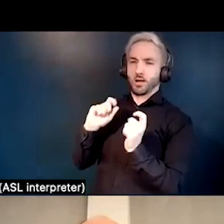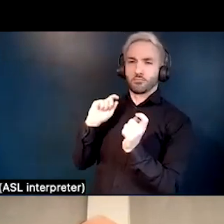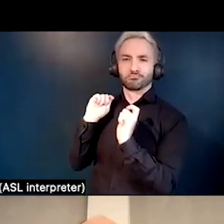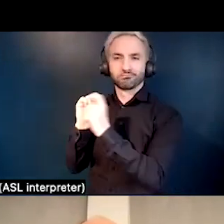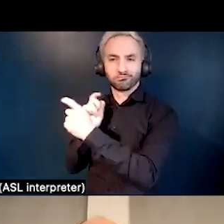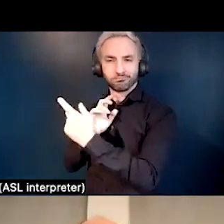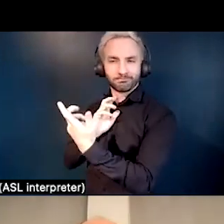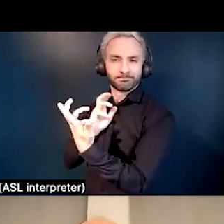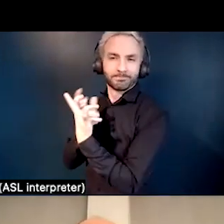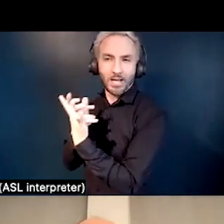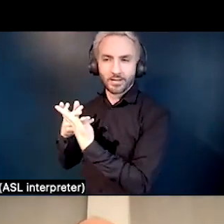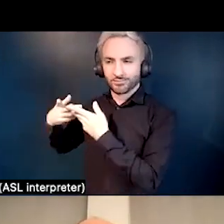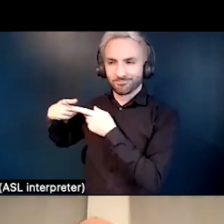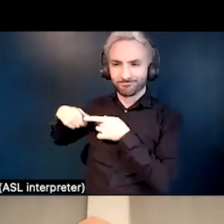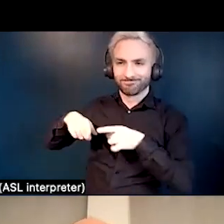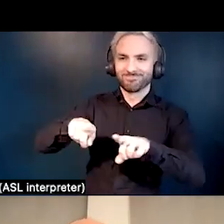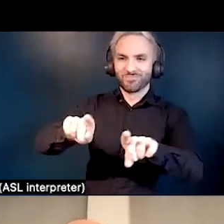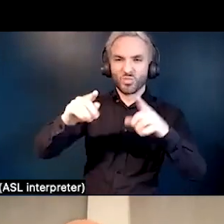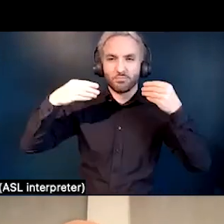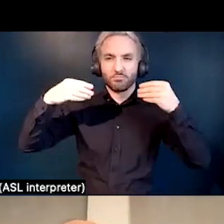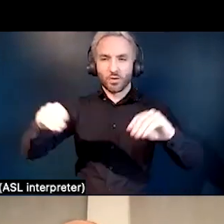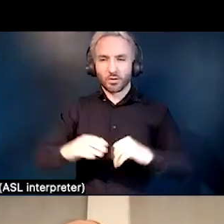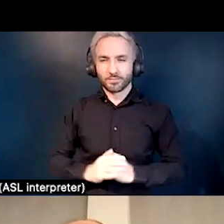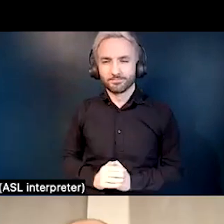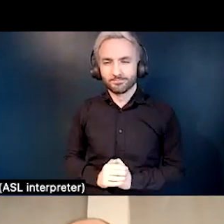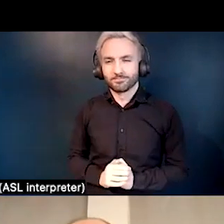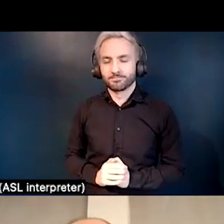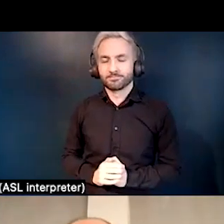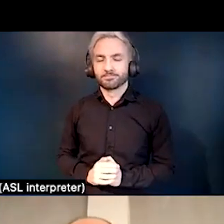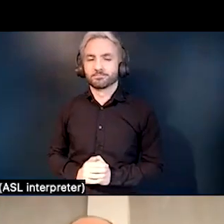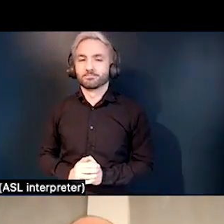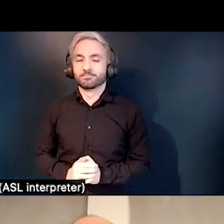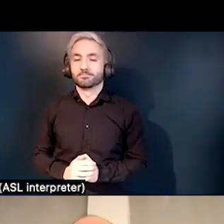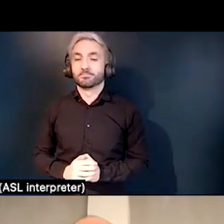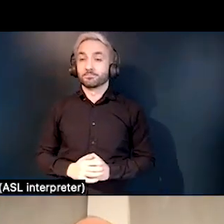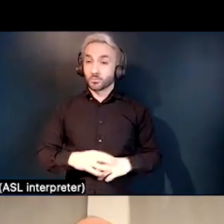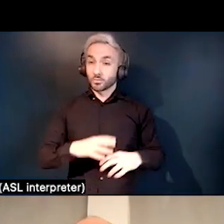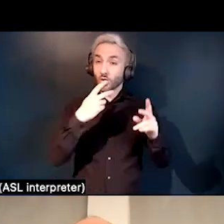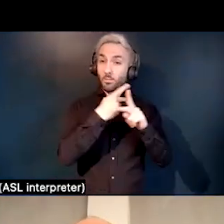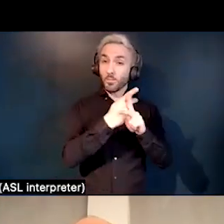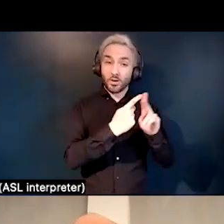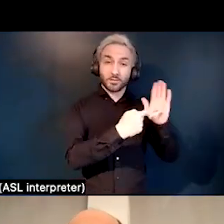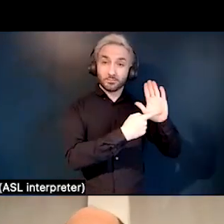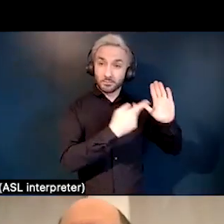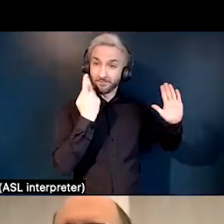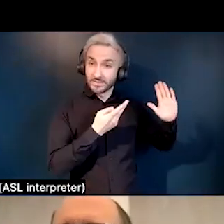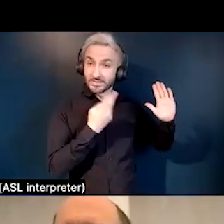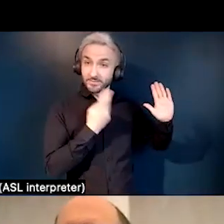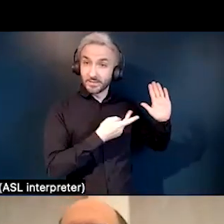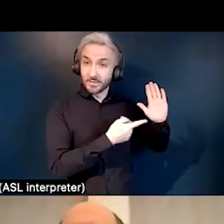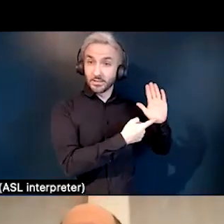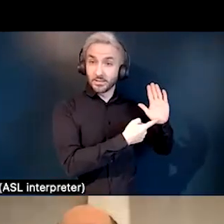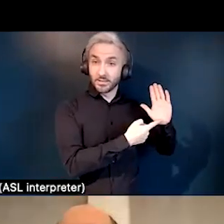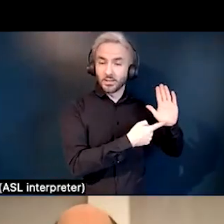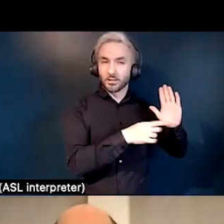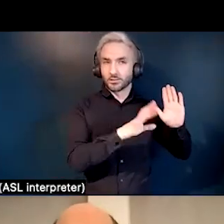A second area is product visibility. So we think about things like what's for sale.